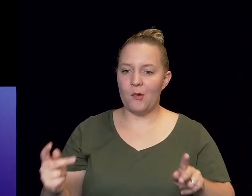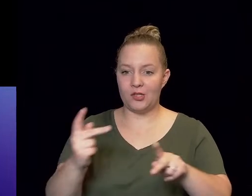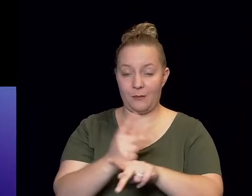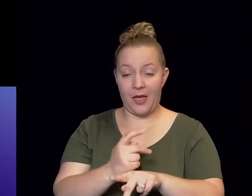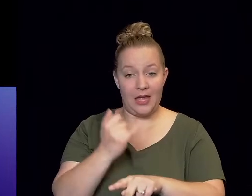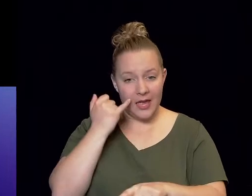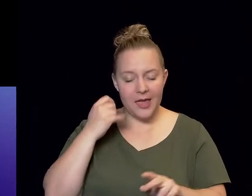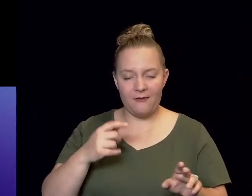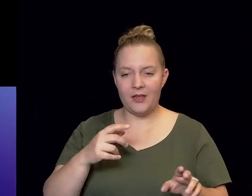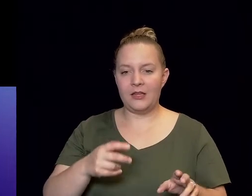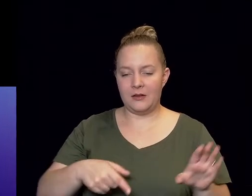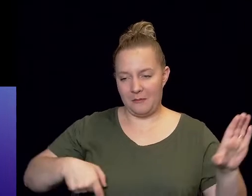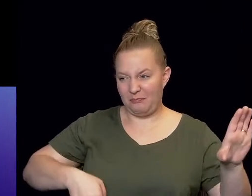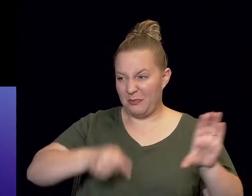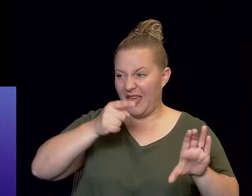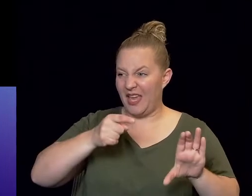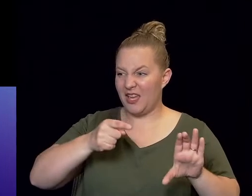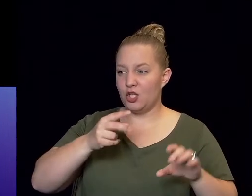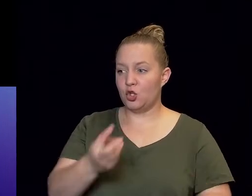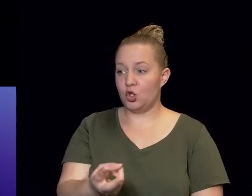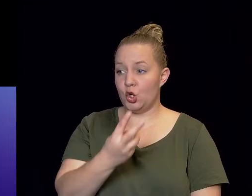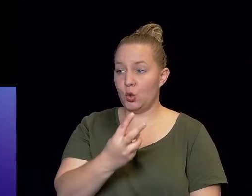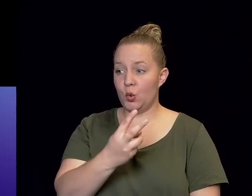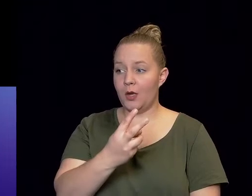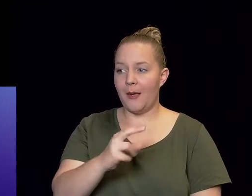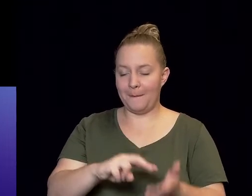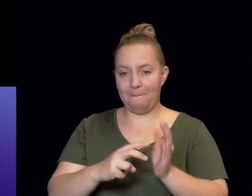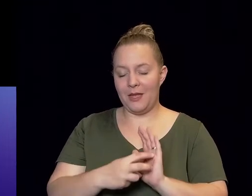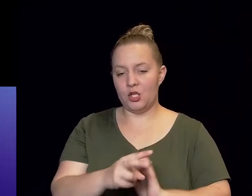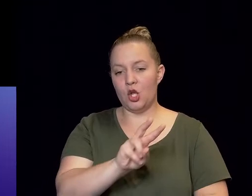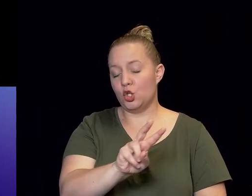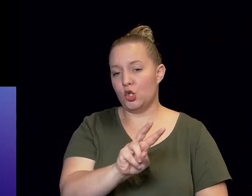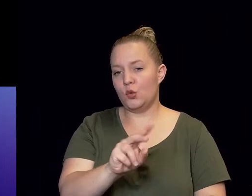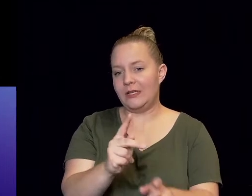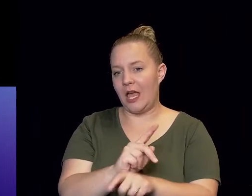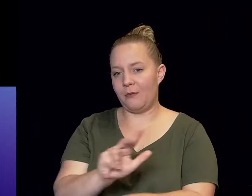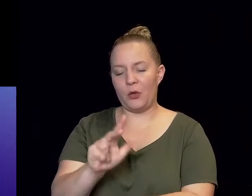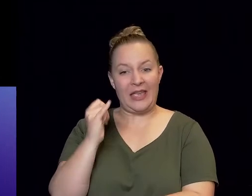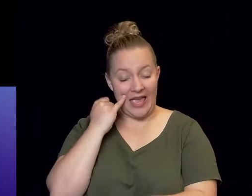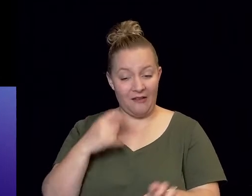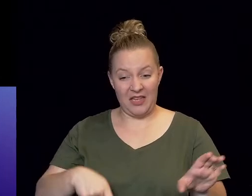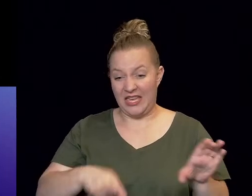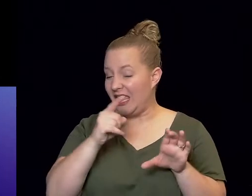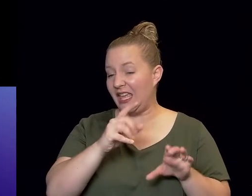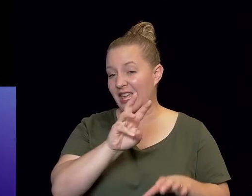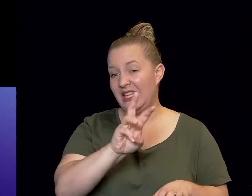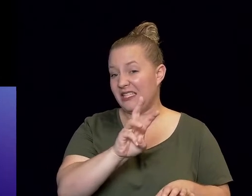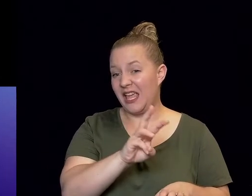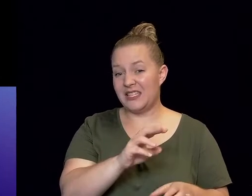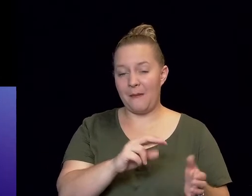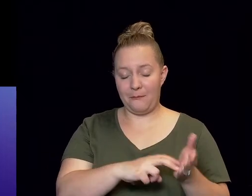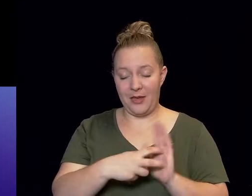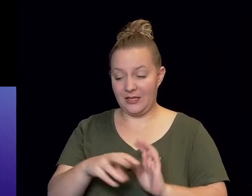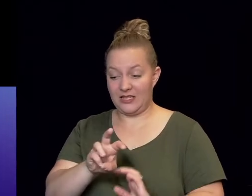2 field goals, I would take 2 times 3. If I kick 6 field goals, I would take 6 times 3.